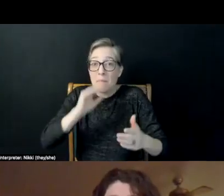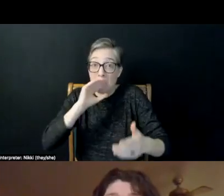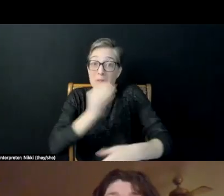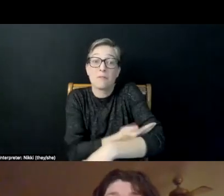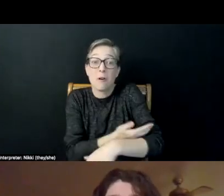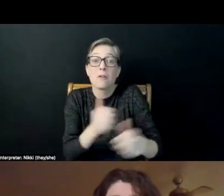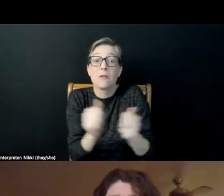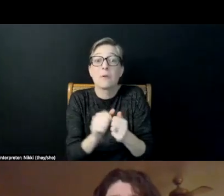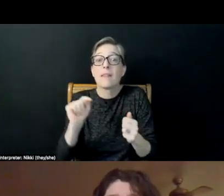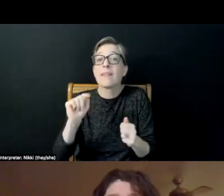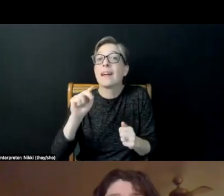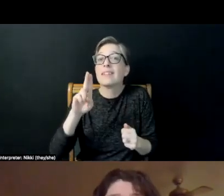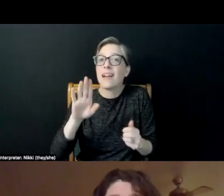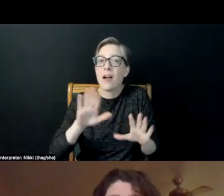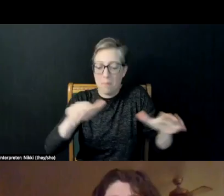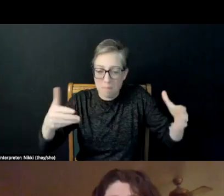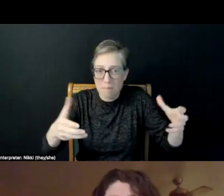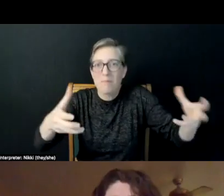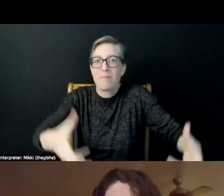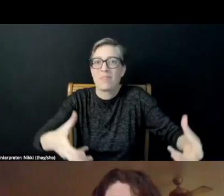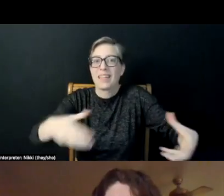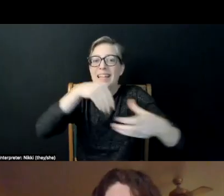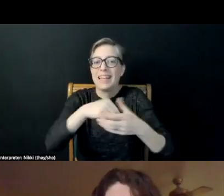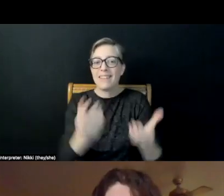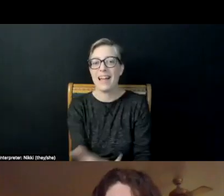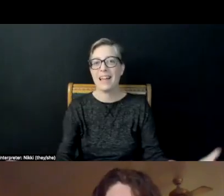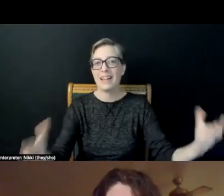It's worth noting that the labor and delivery floor told me the hospital had